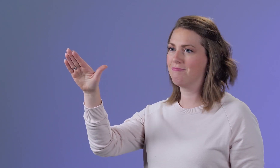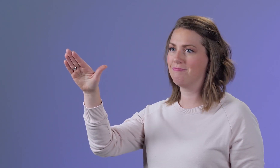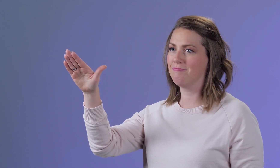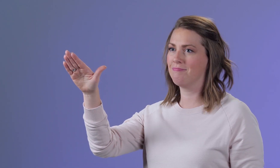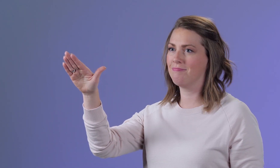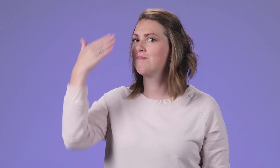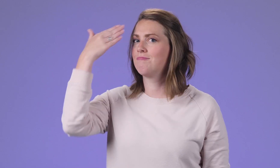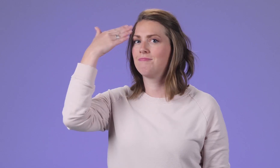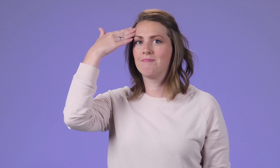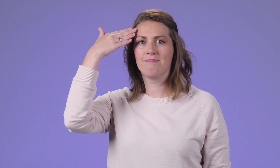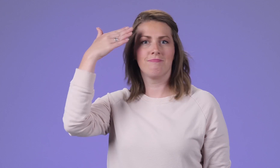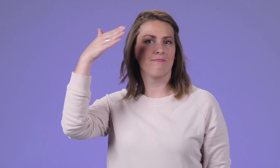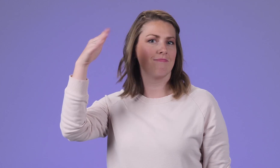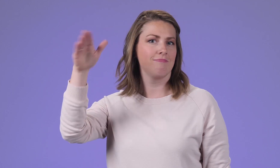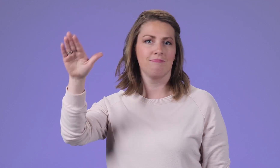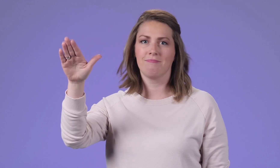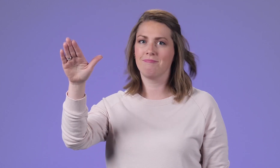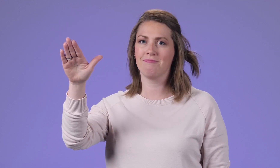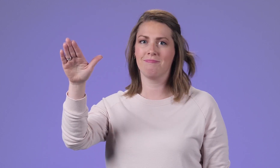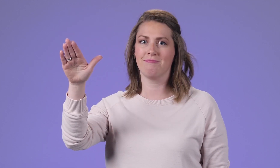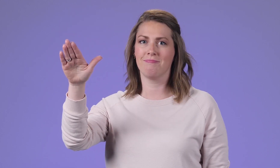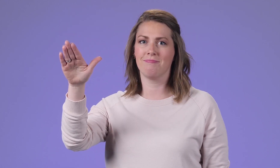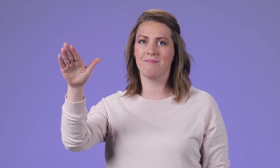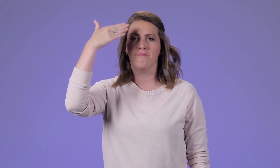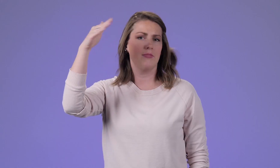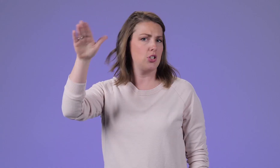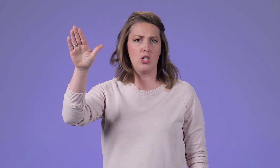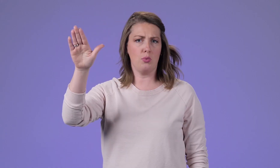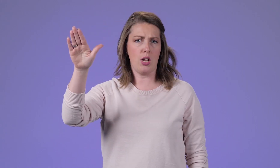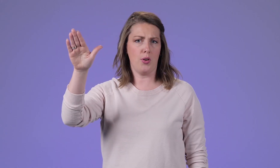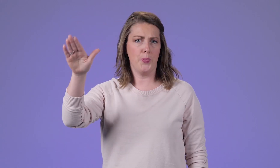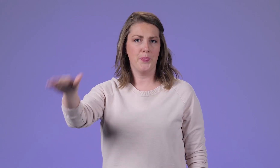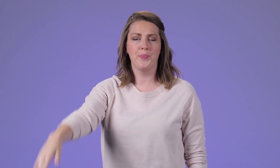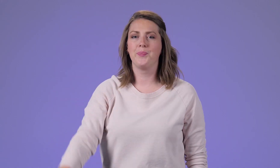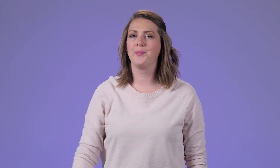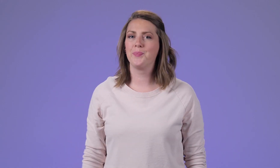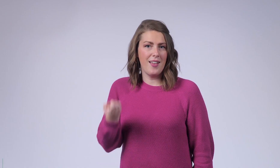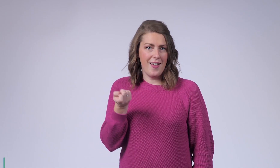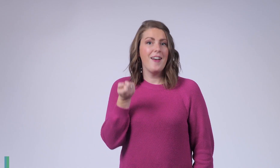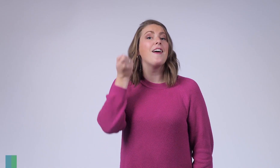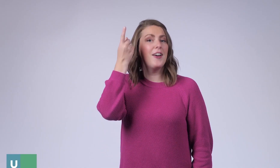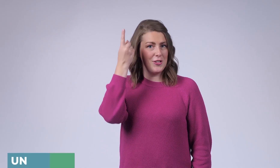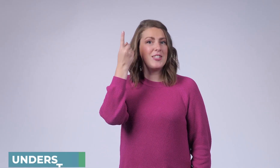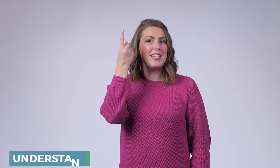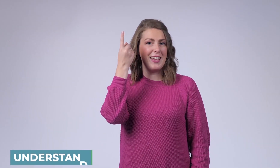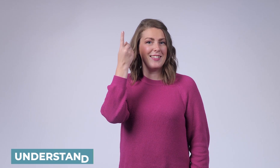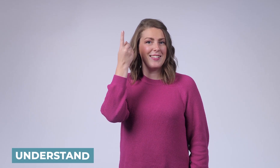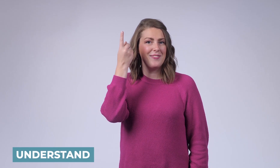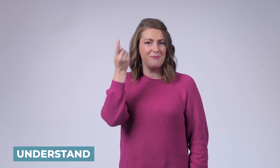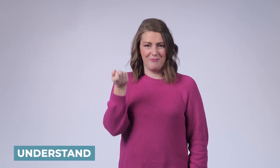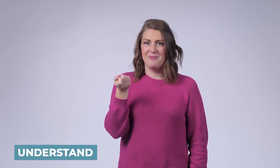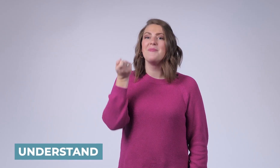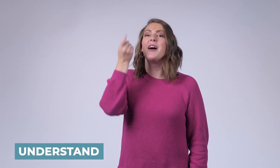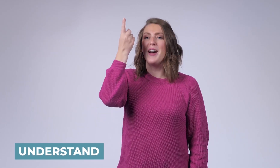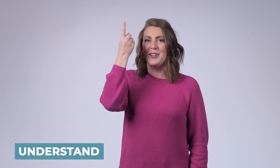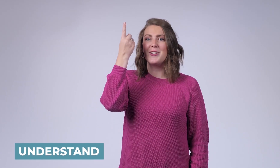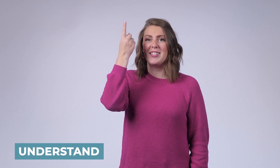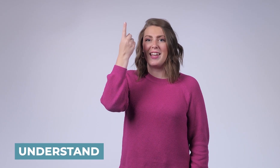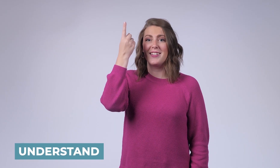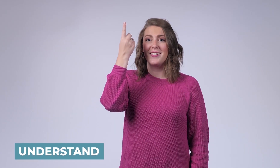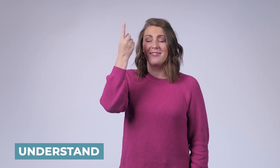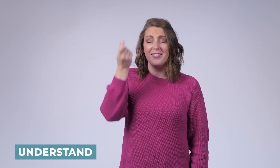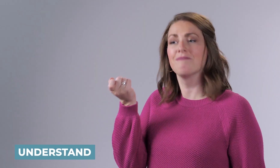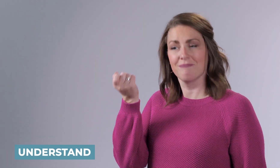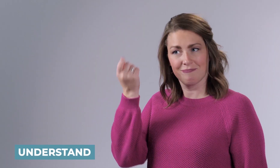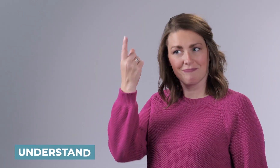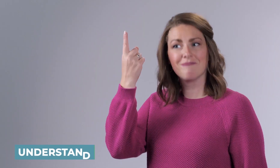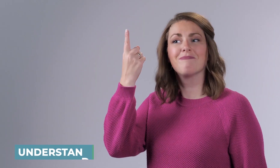away because you don't know something don't know understand understand it's like the light